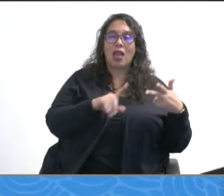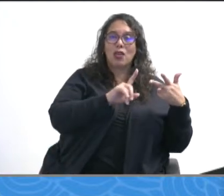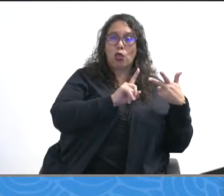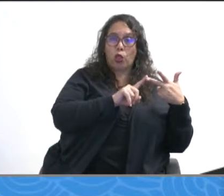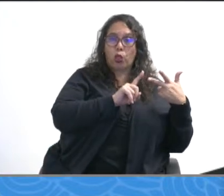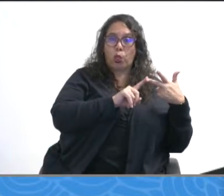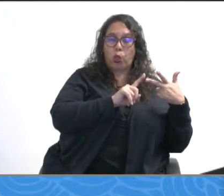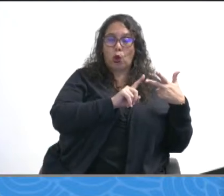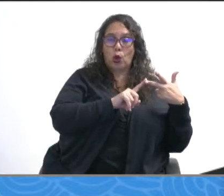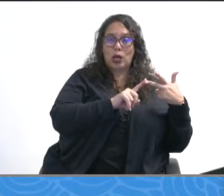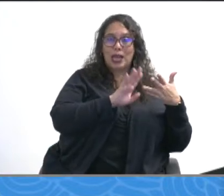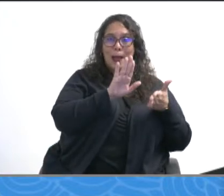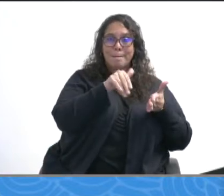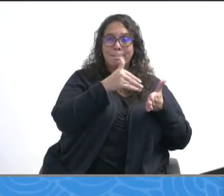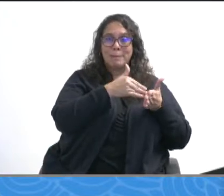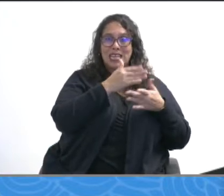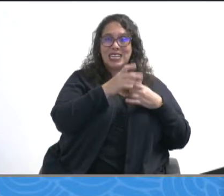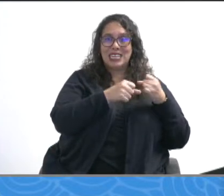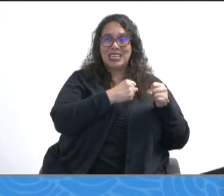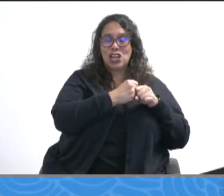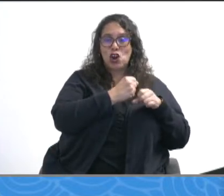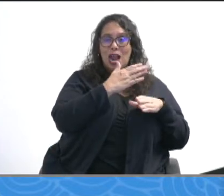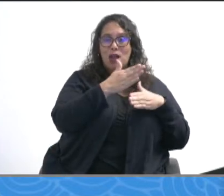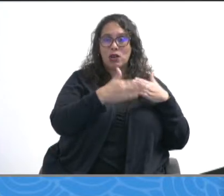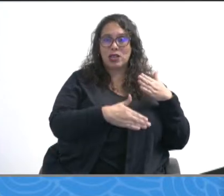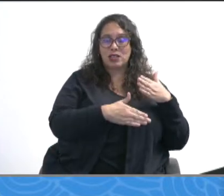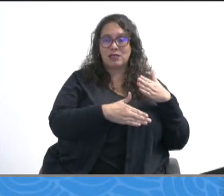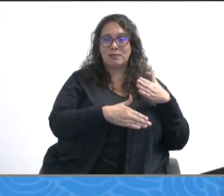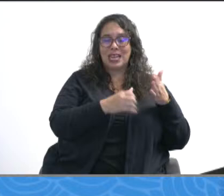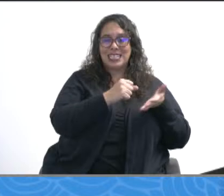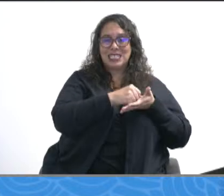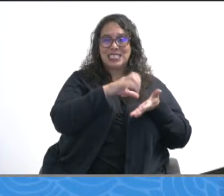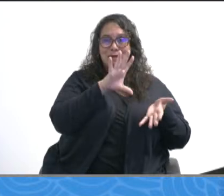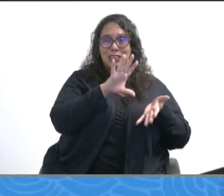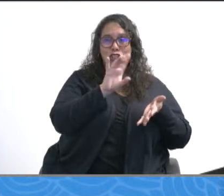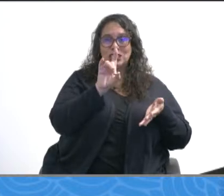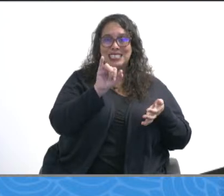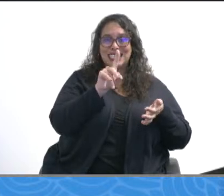is the midyear outcome and expenditure data of the LCAP.